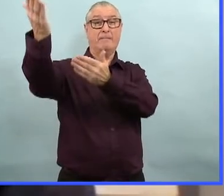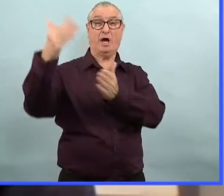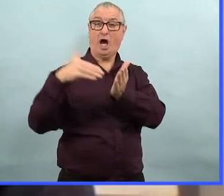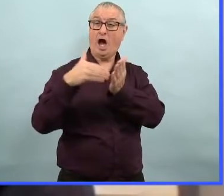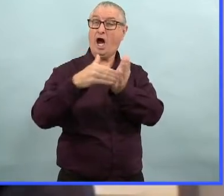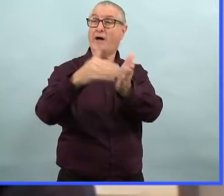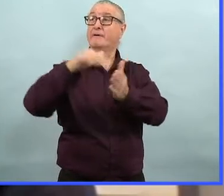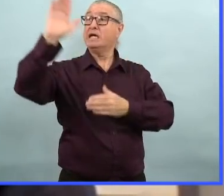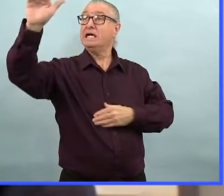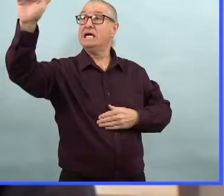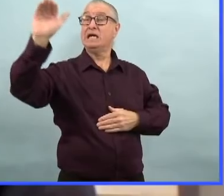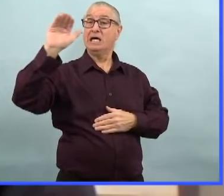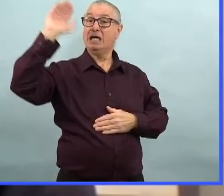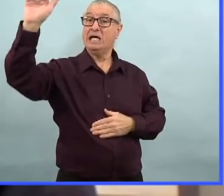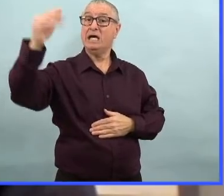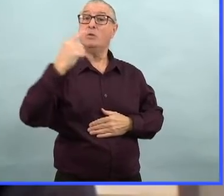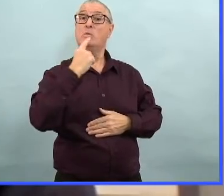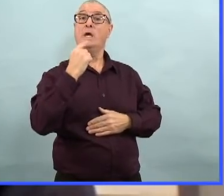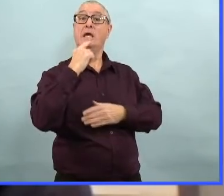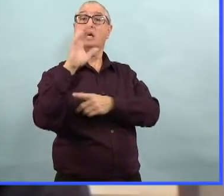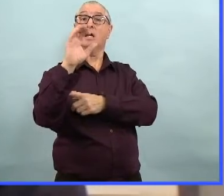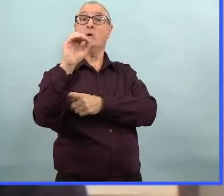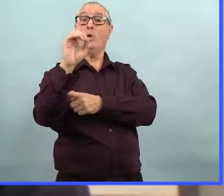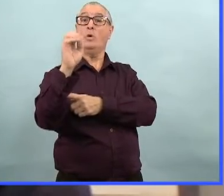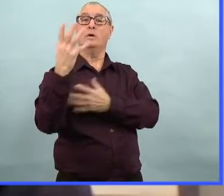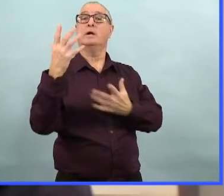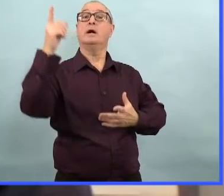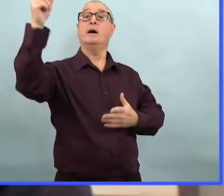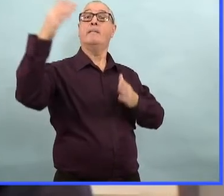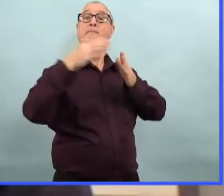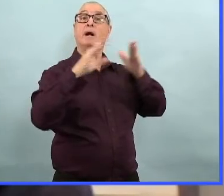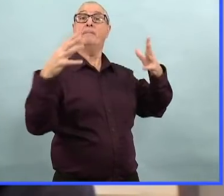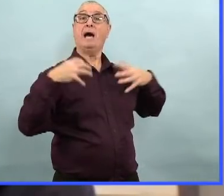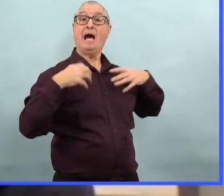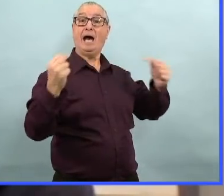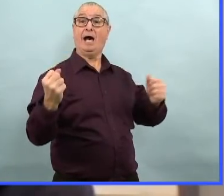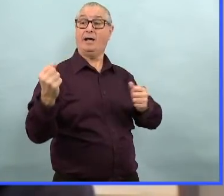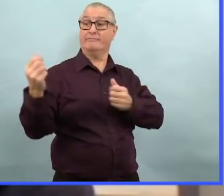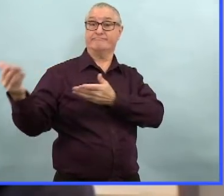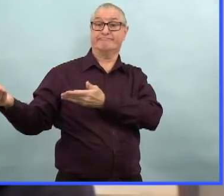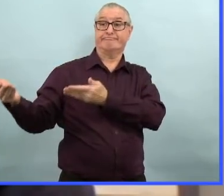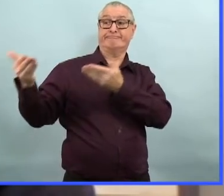public health team makes recommendations to me and i'm in in contact with a number of of stakeholders